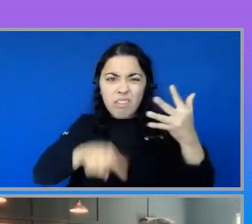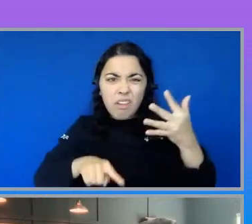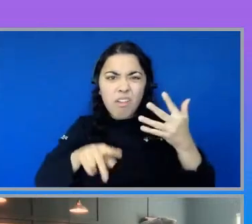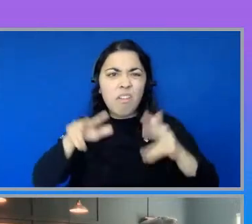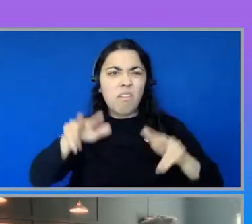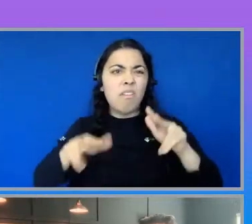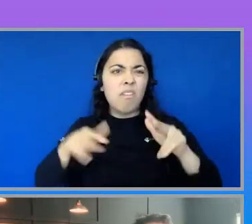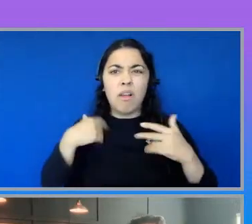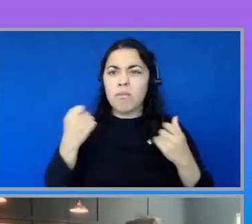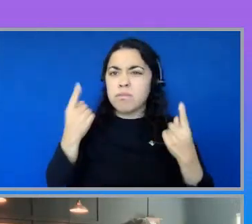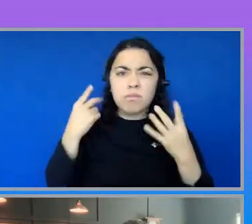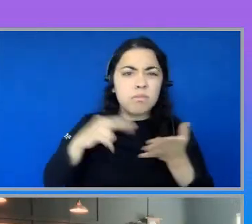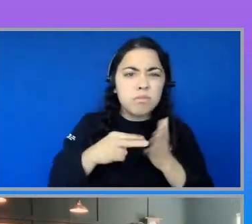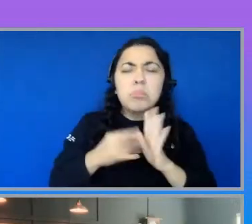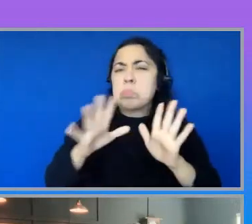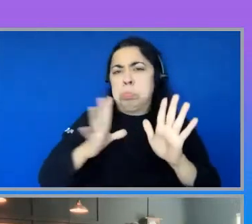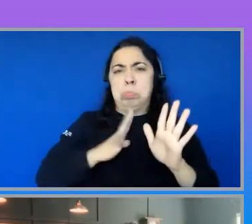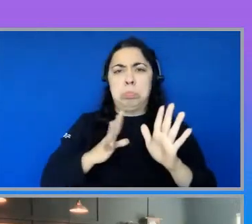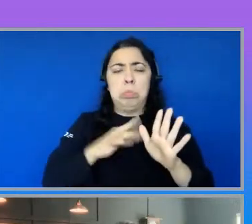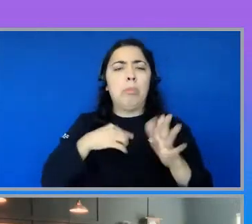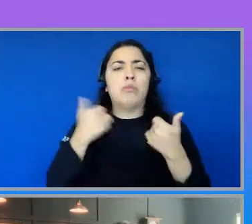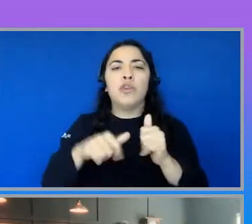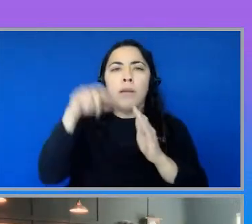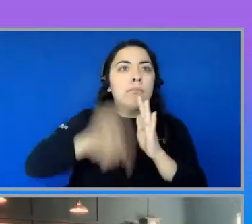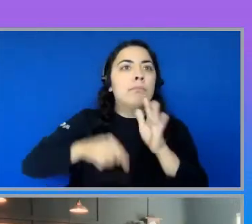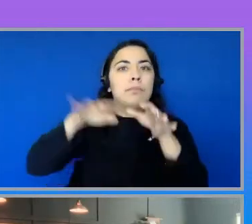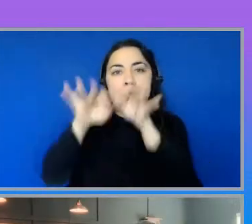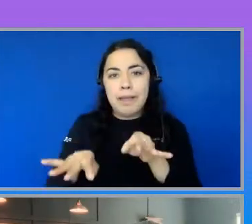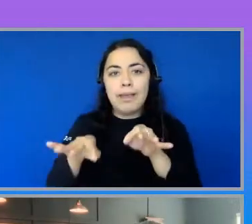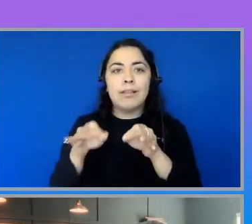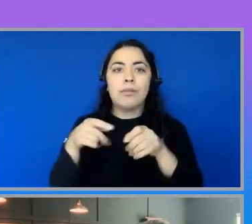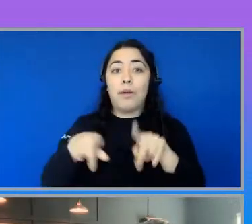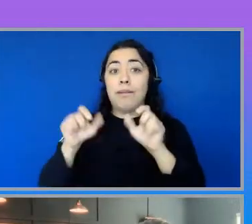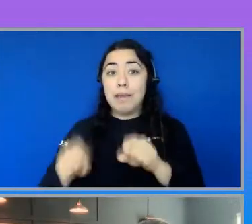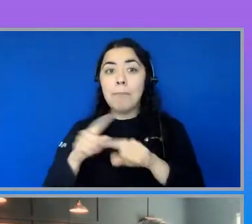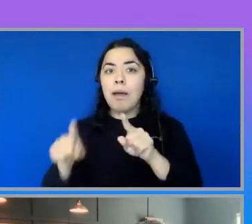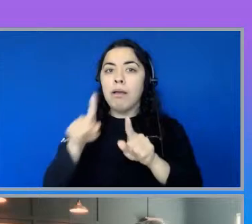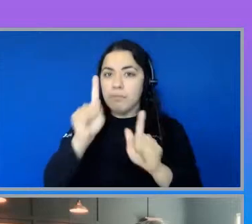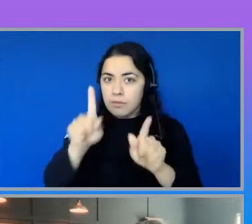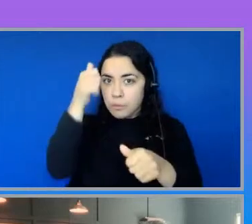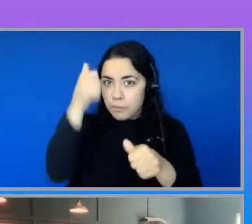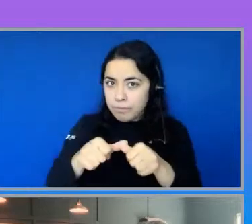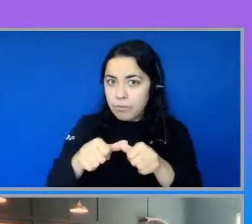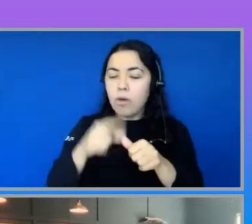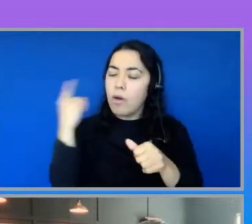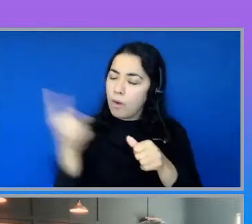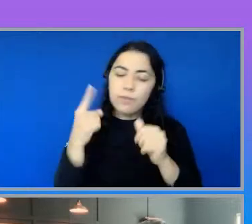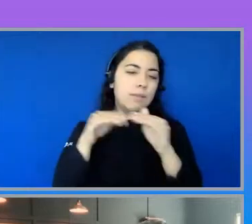terms are unfamiliar, that's okay. I'll do my best to explain it in the time we have, but remember, you will always have